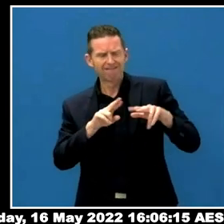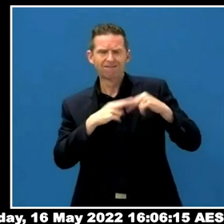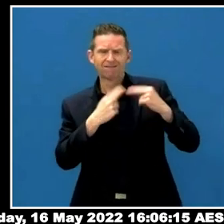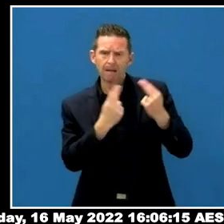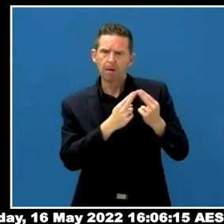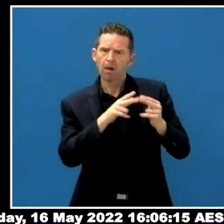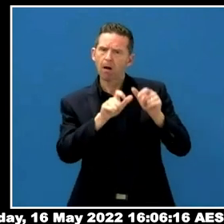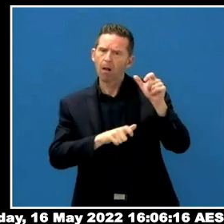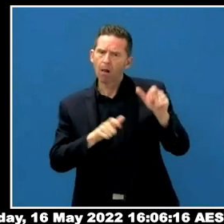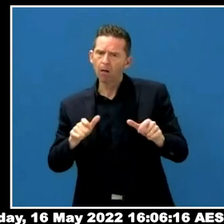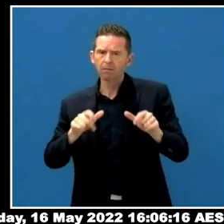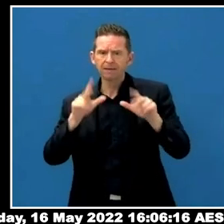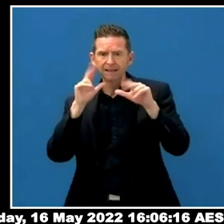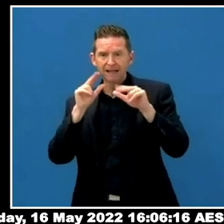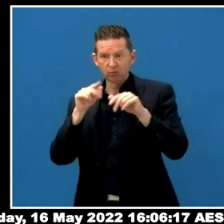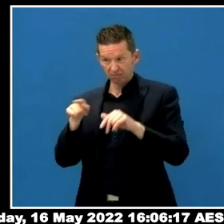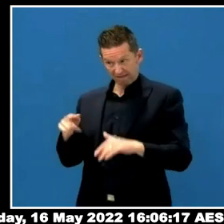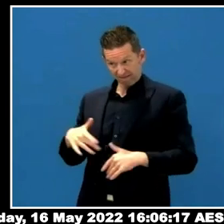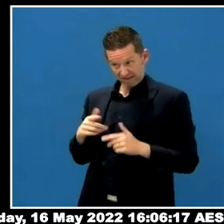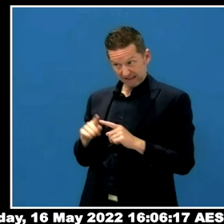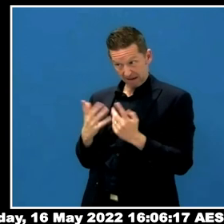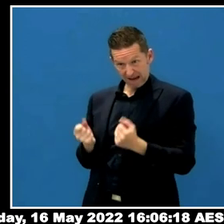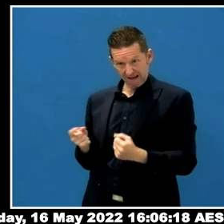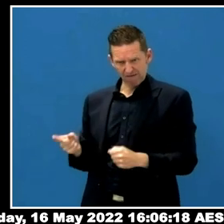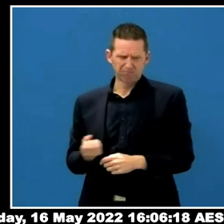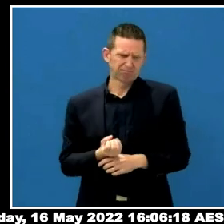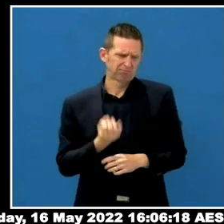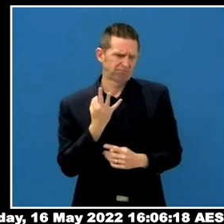Underneath that, 4.2.3: